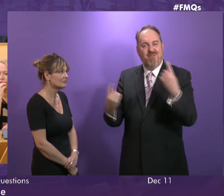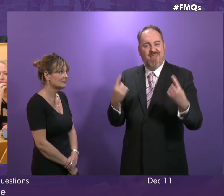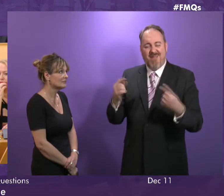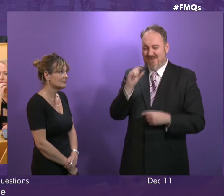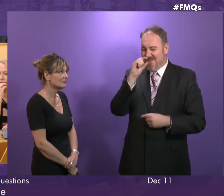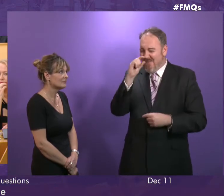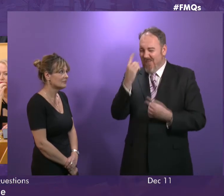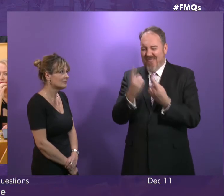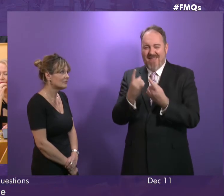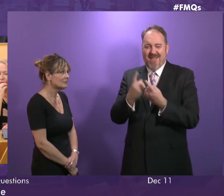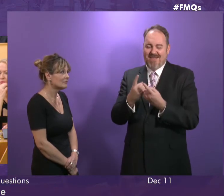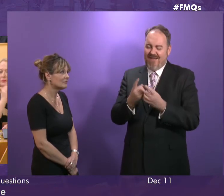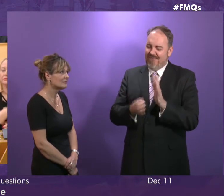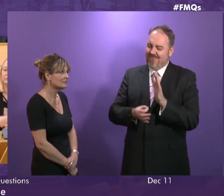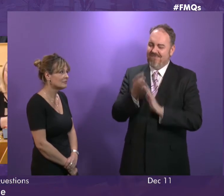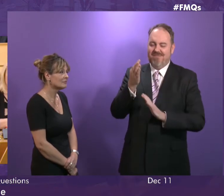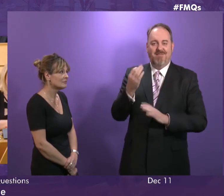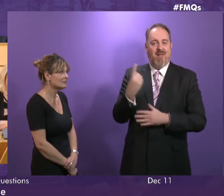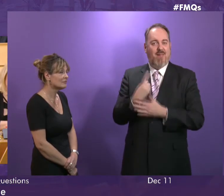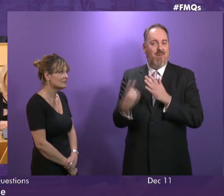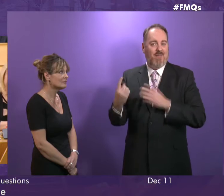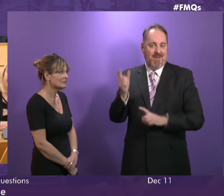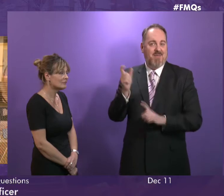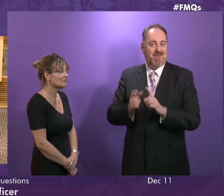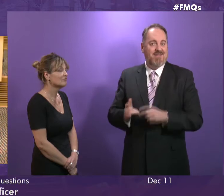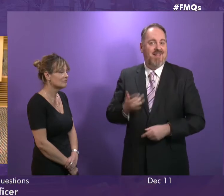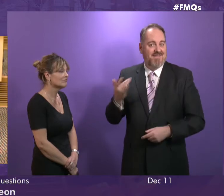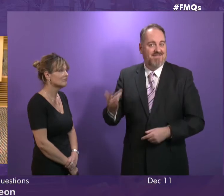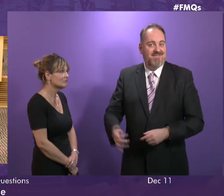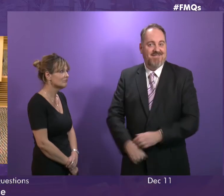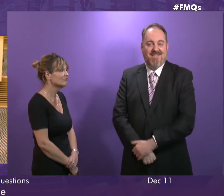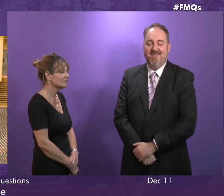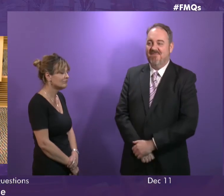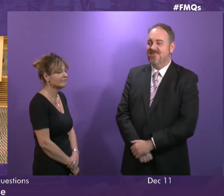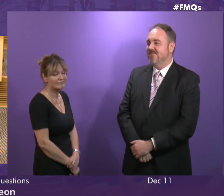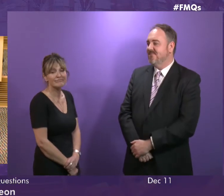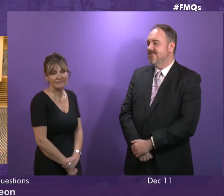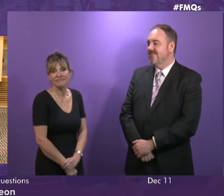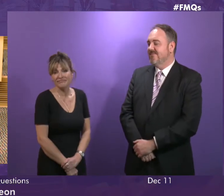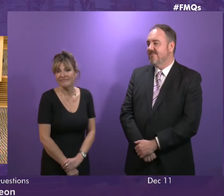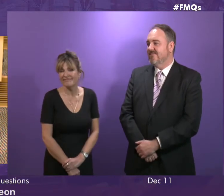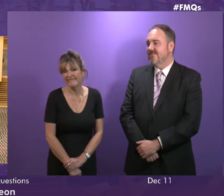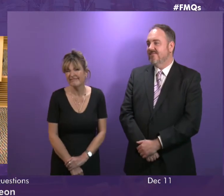make all the difference to someone living on their own?